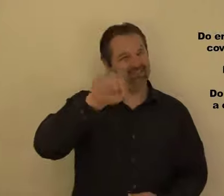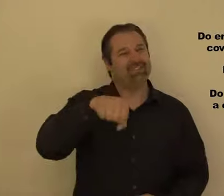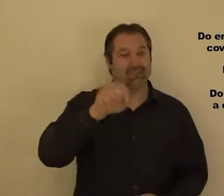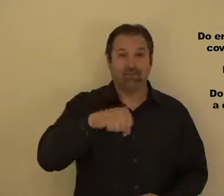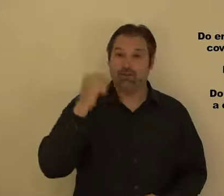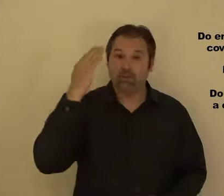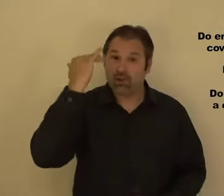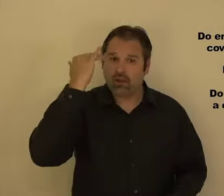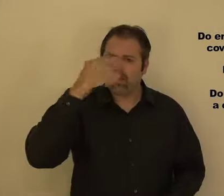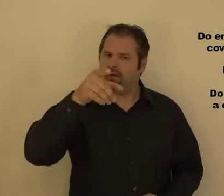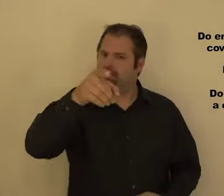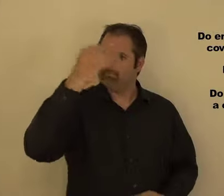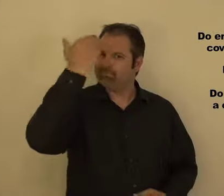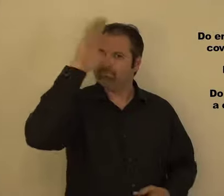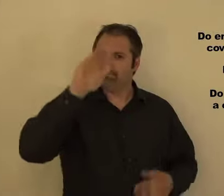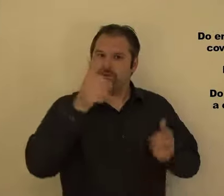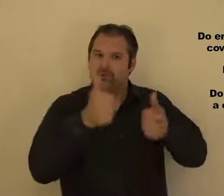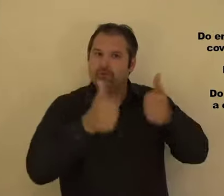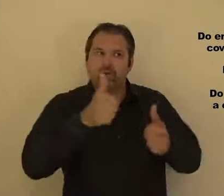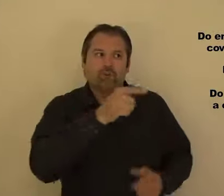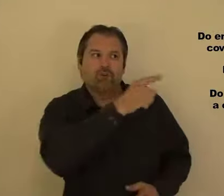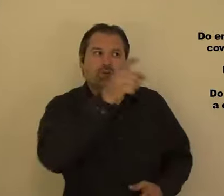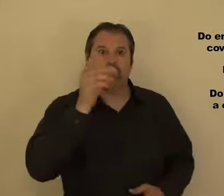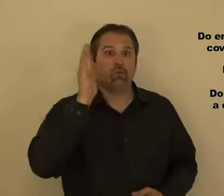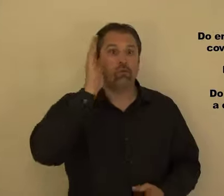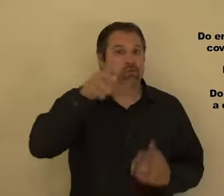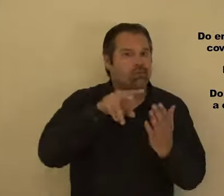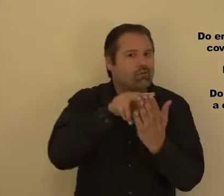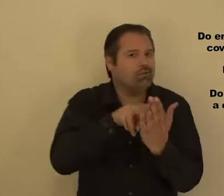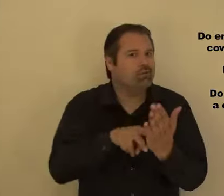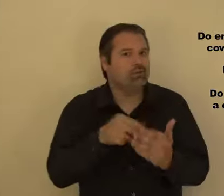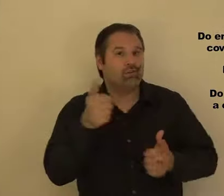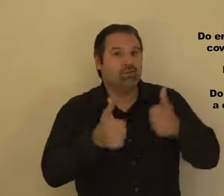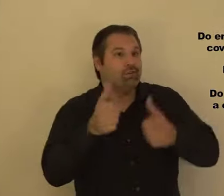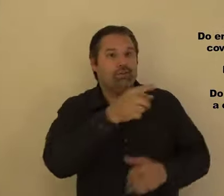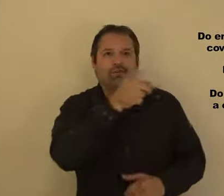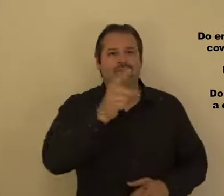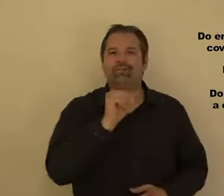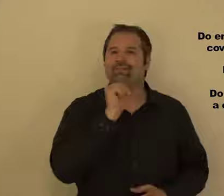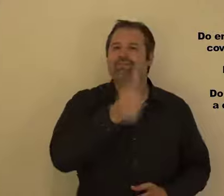the cover letter or not, you should always send one.